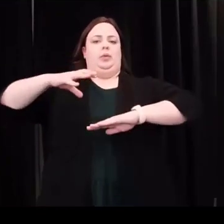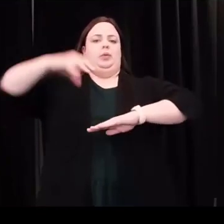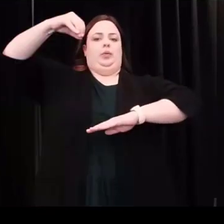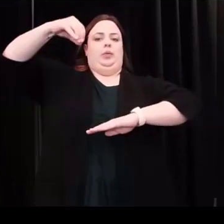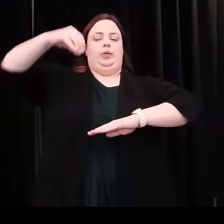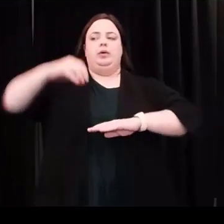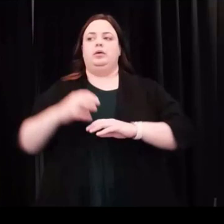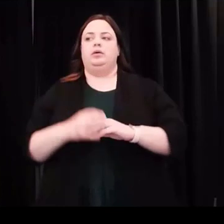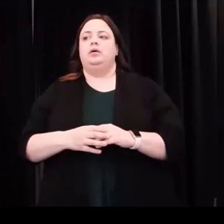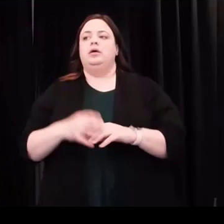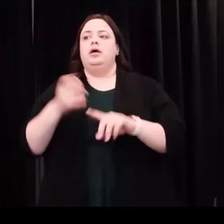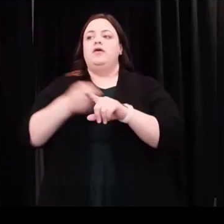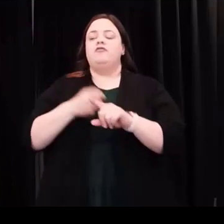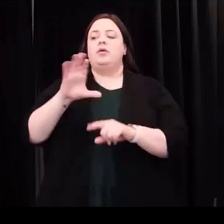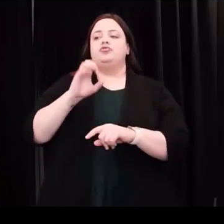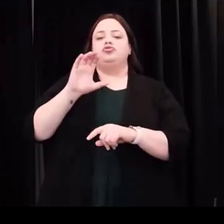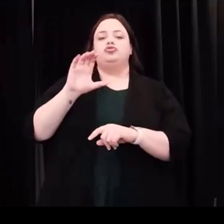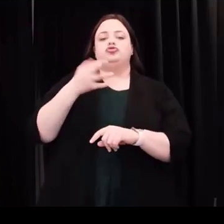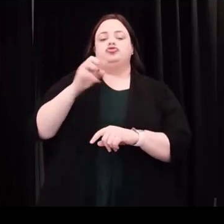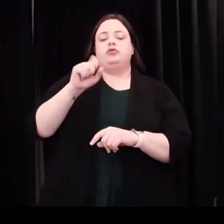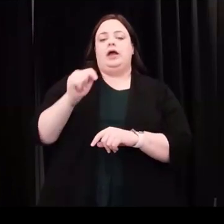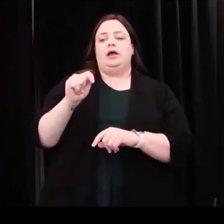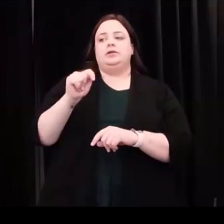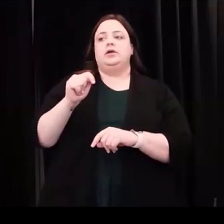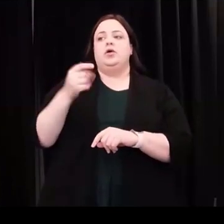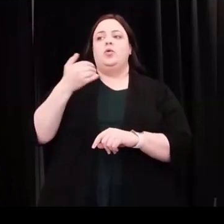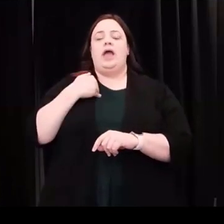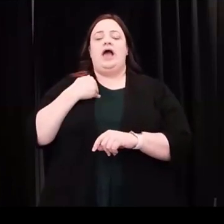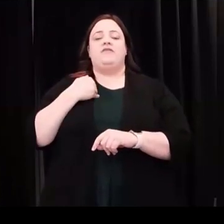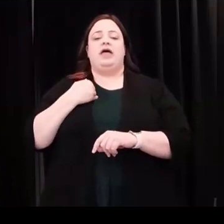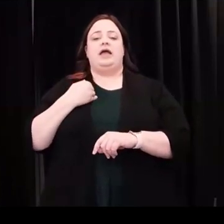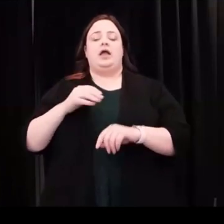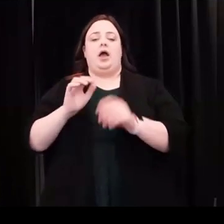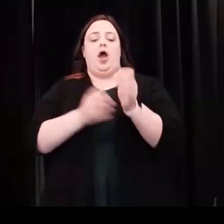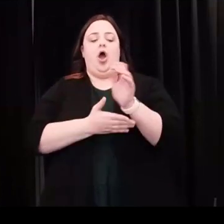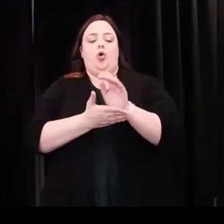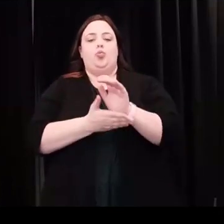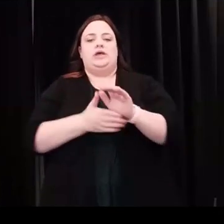From chat we have also having like a wrist rest, and mouse pad with a wrist